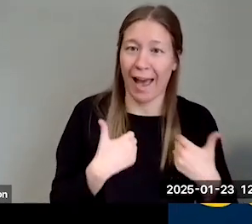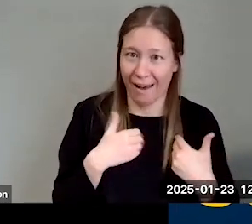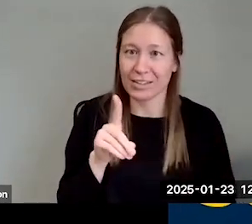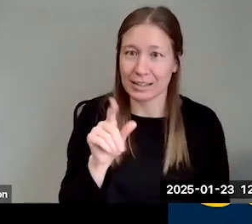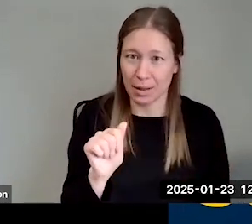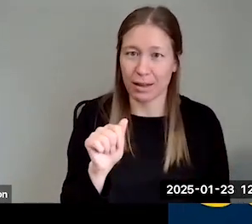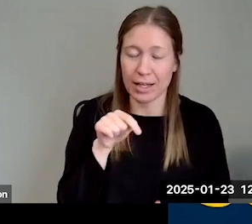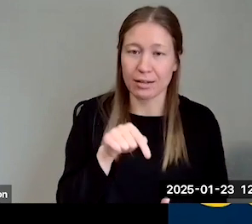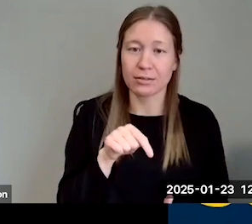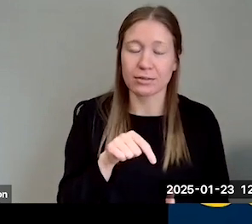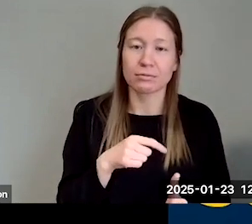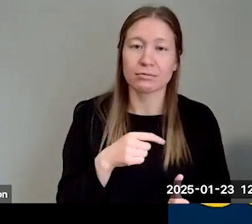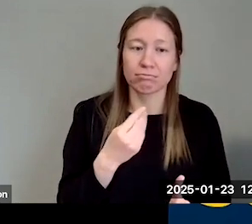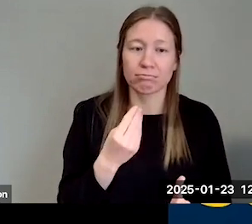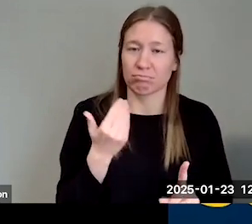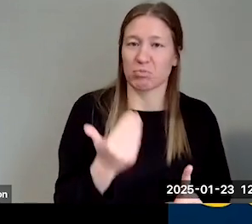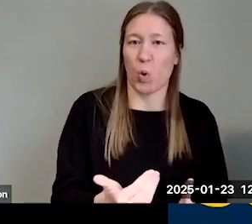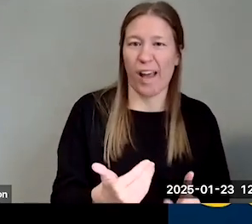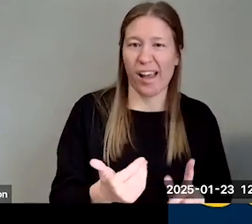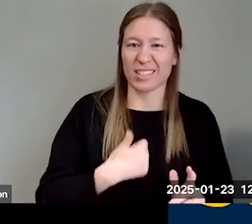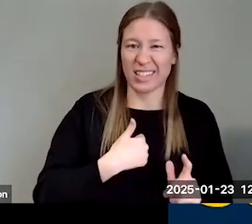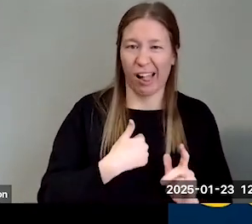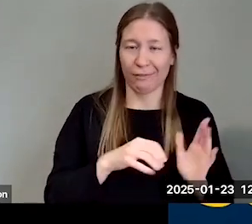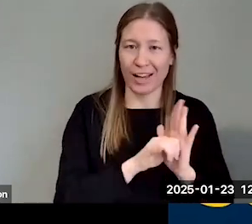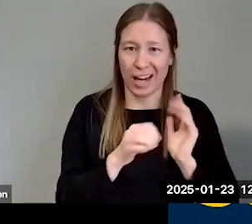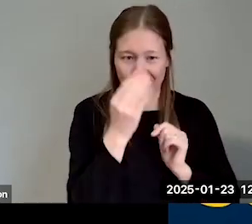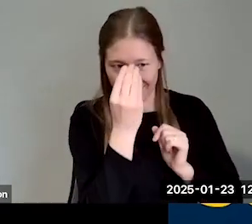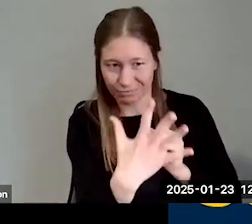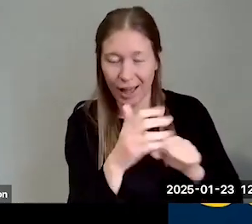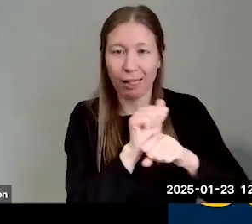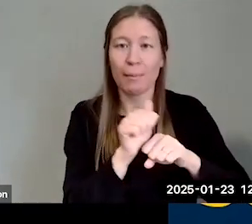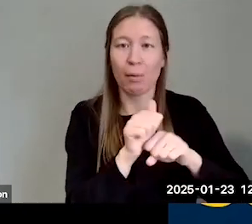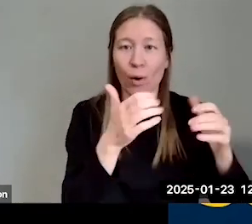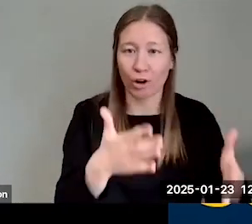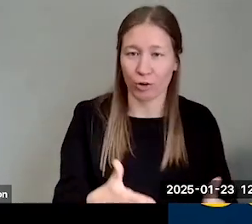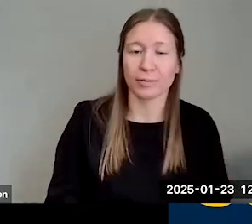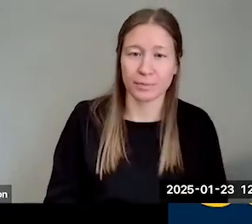who self-ID to their employer. So a representative study that was done,